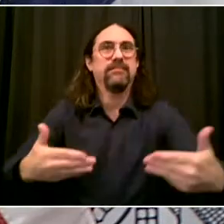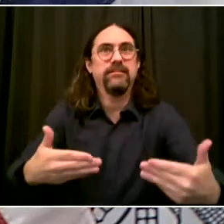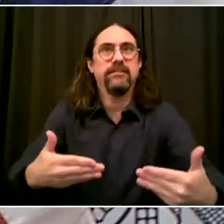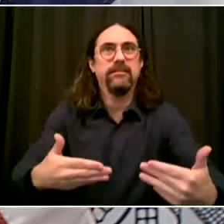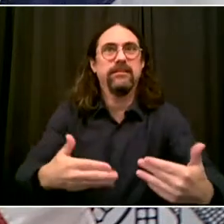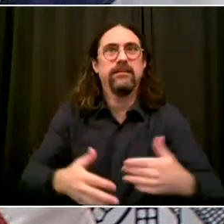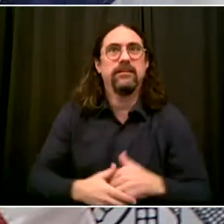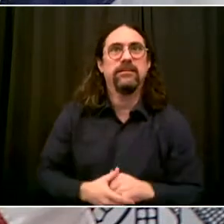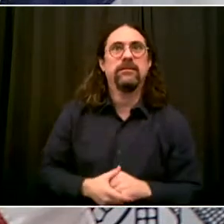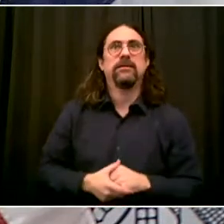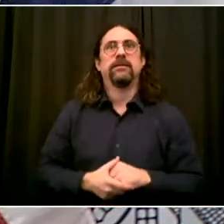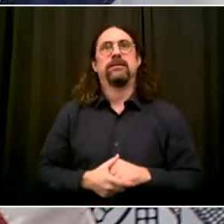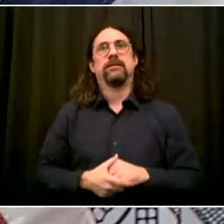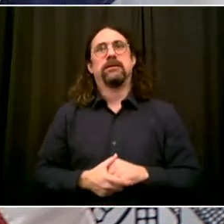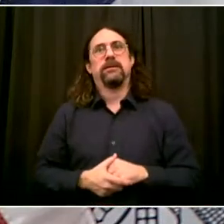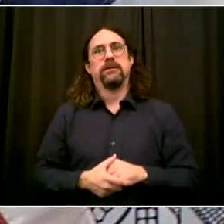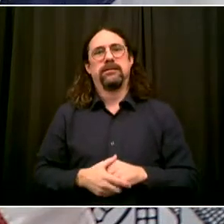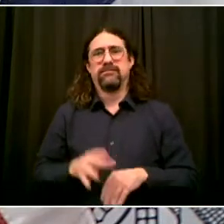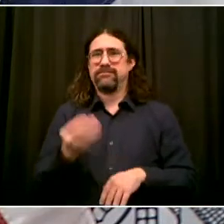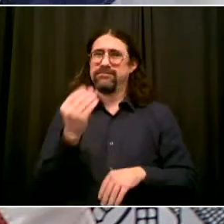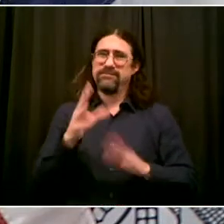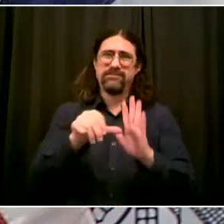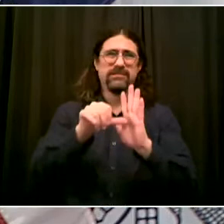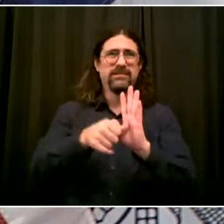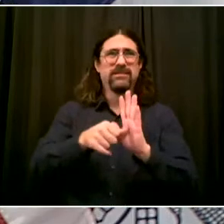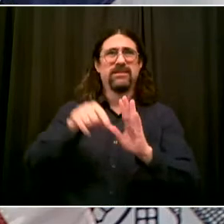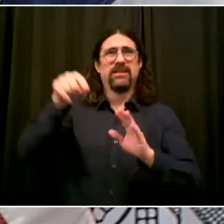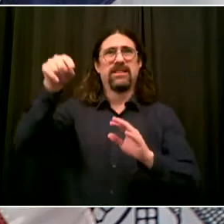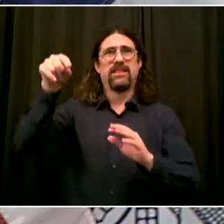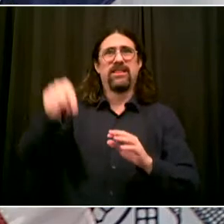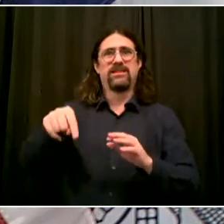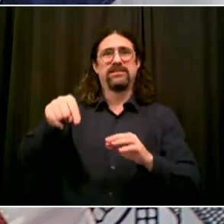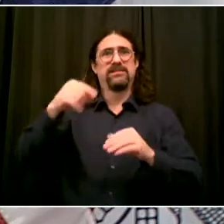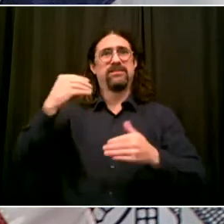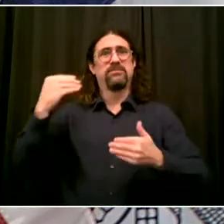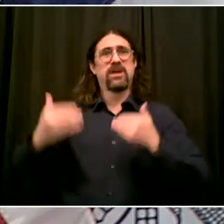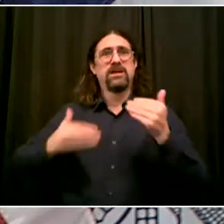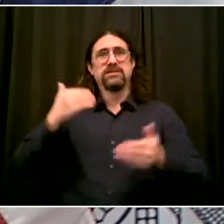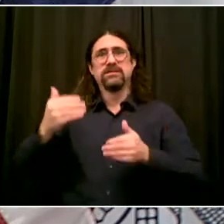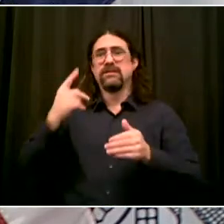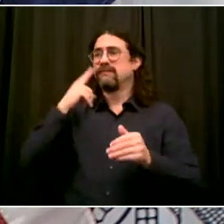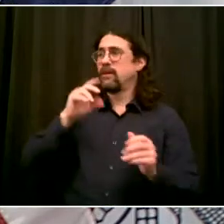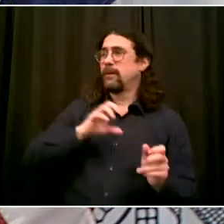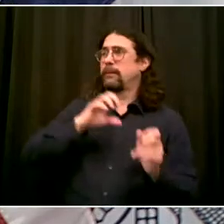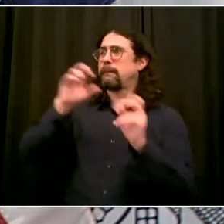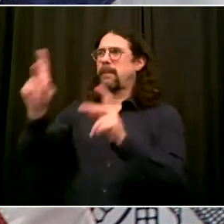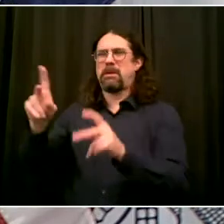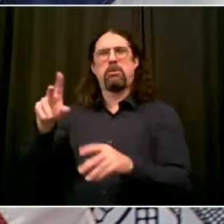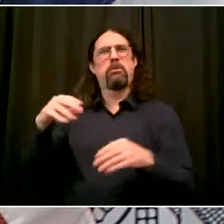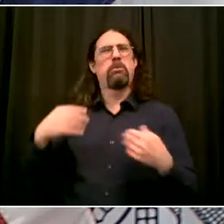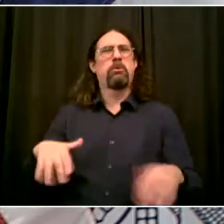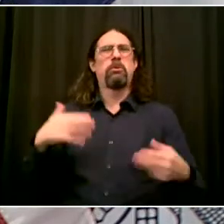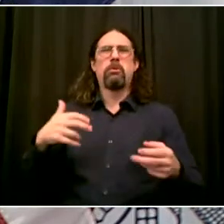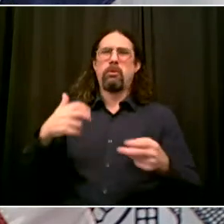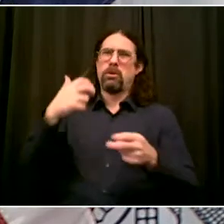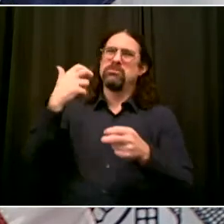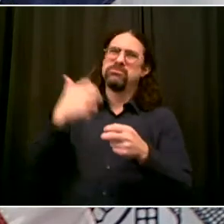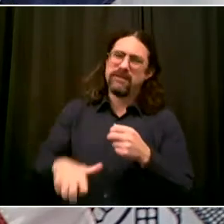BOTH SCHOOLS ARE COMING BACK FROM DECEMBER ON EACH MONTH SHOULD GET BETTER AS WE GET PAST THE HOLIDAYS AND START TO FEEL THE EFFECT OF THE VACCINE WE CAN OPEEN UPMMORE